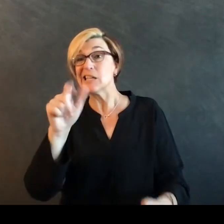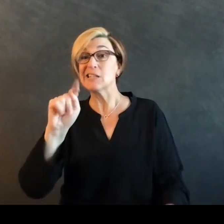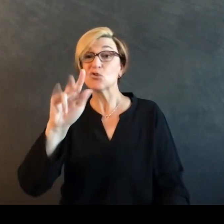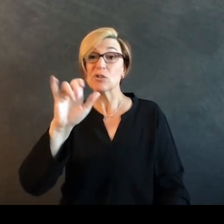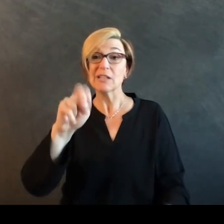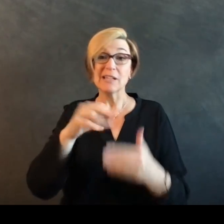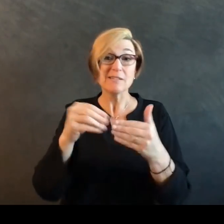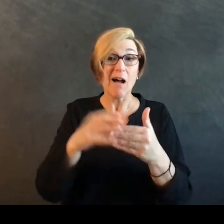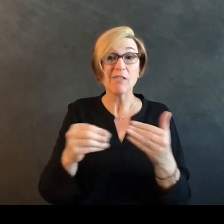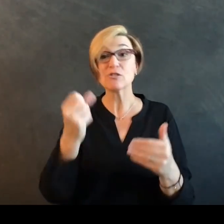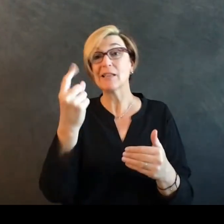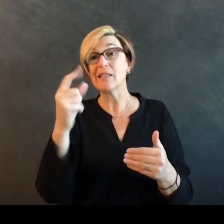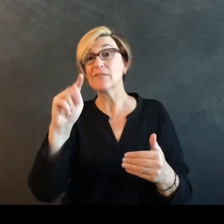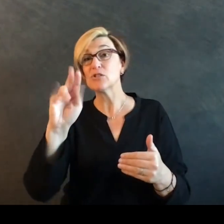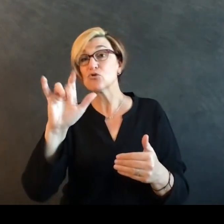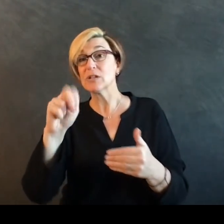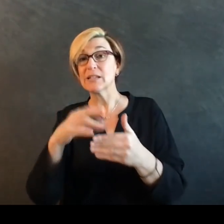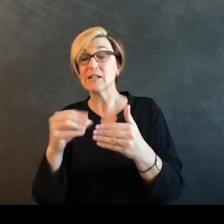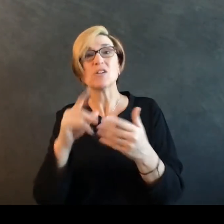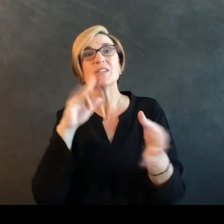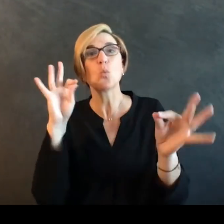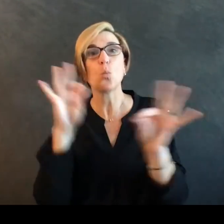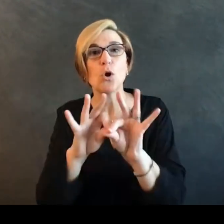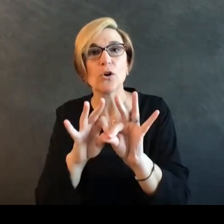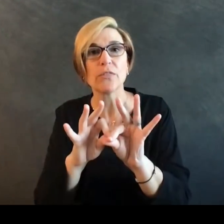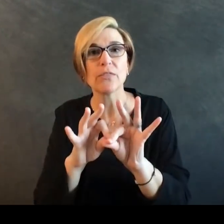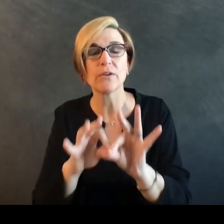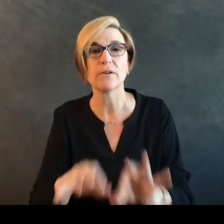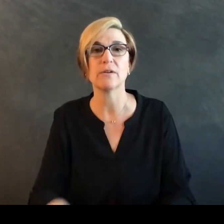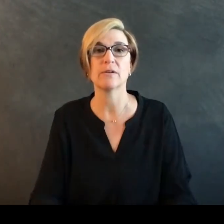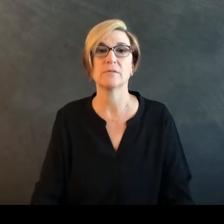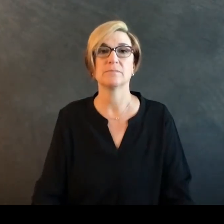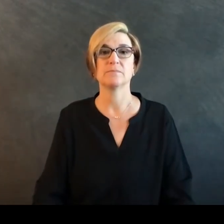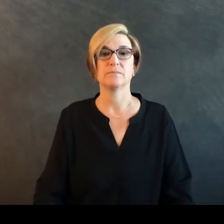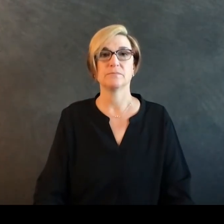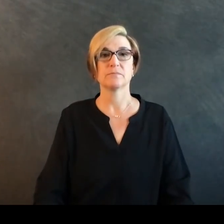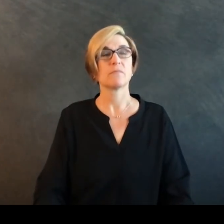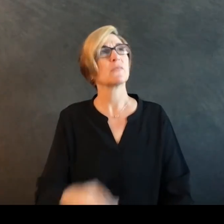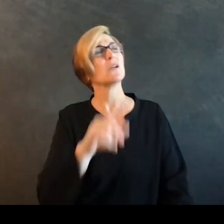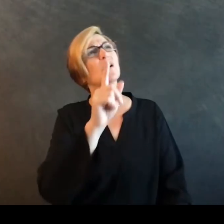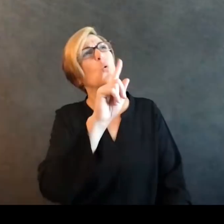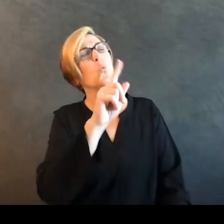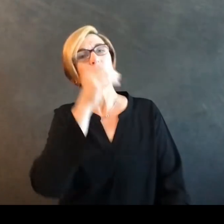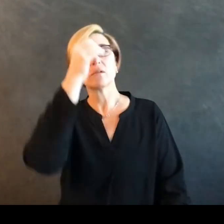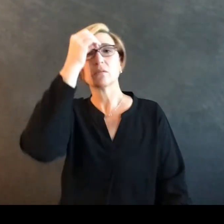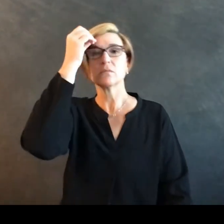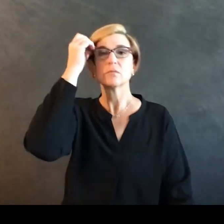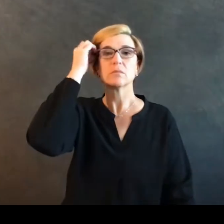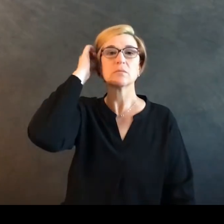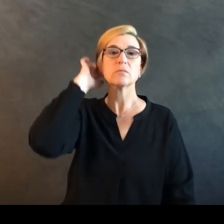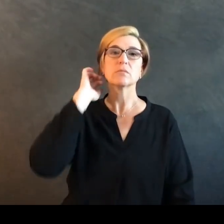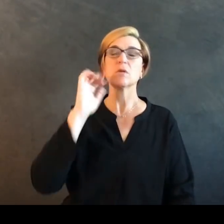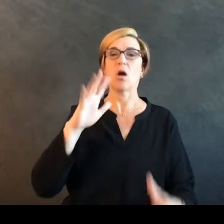and that's what we're focused on one comment for explanation because I want